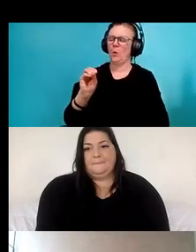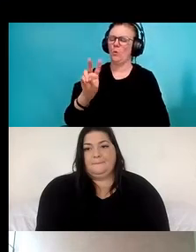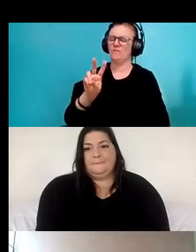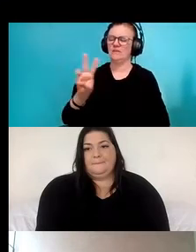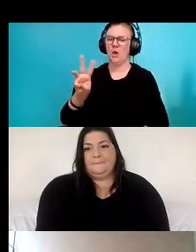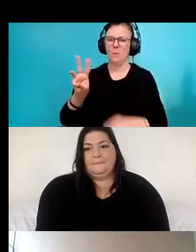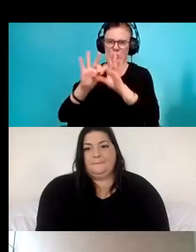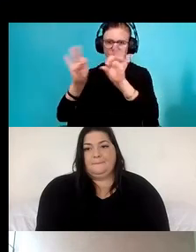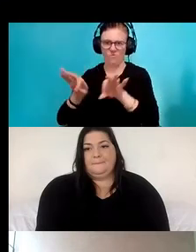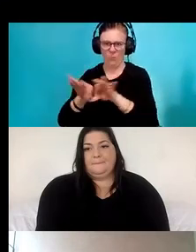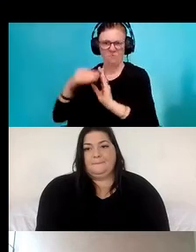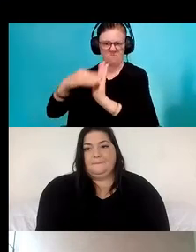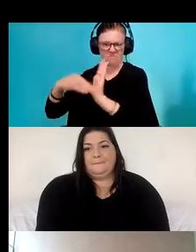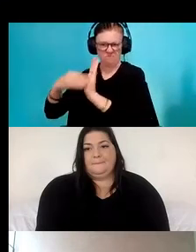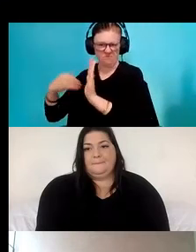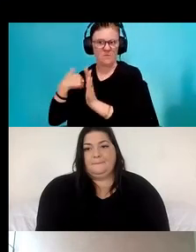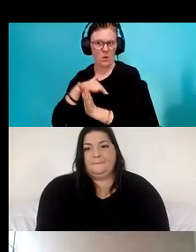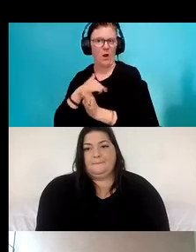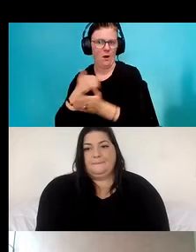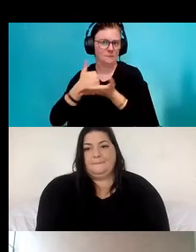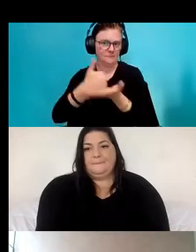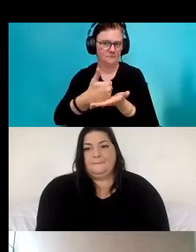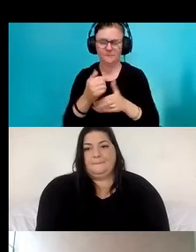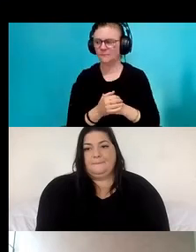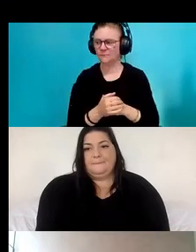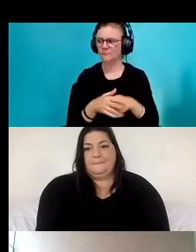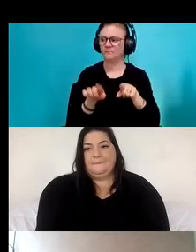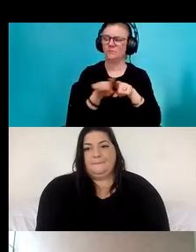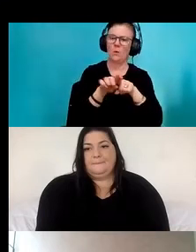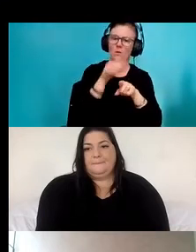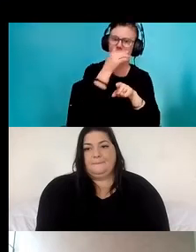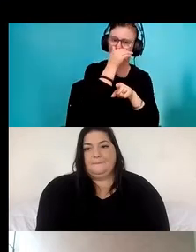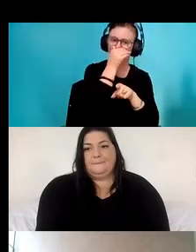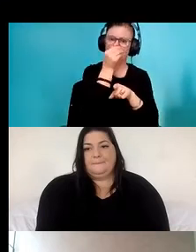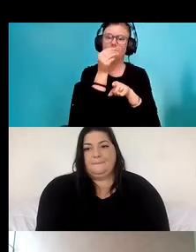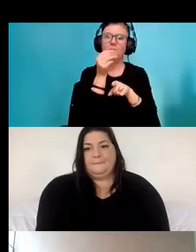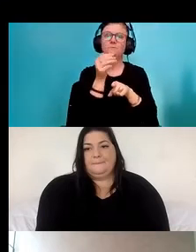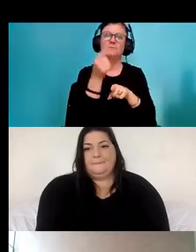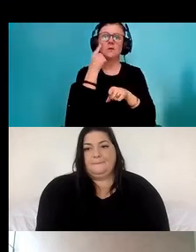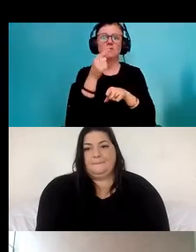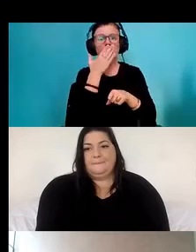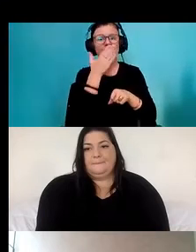Thank you also, in addition to TA2TA, to the captioners and interpreters that